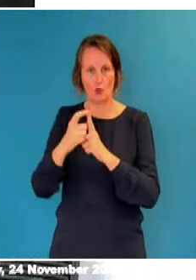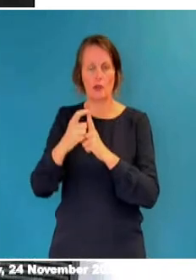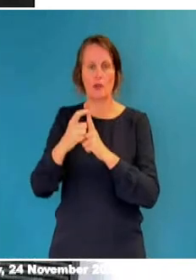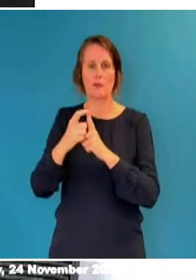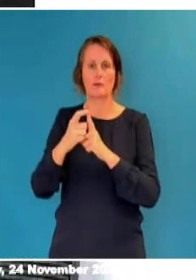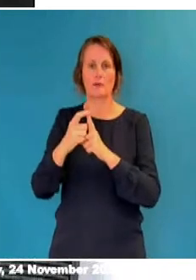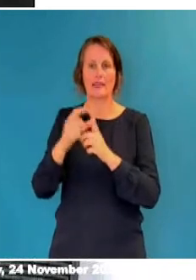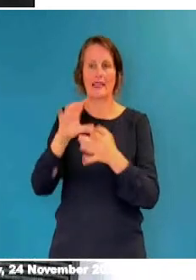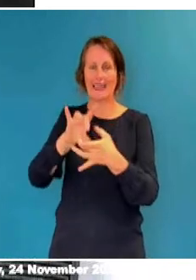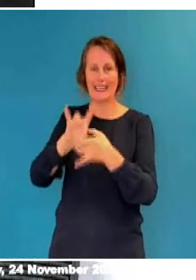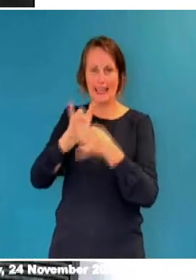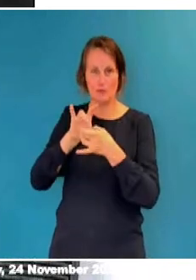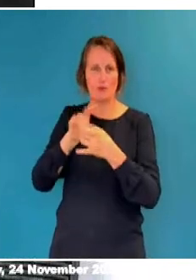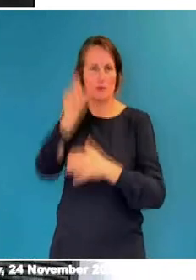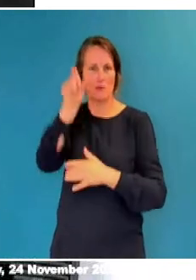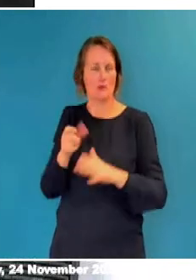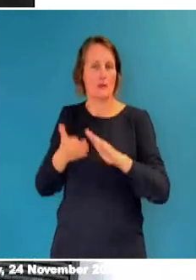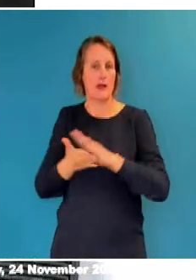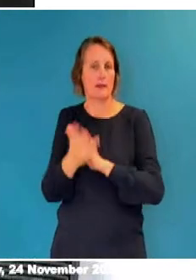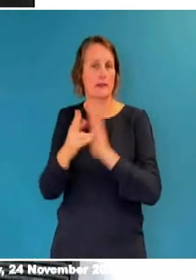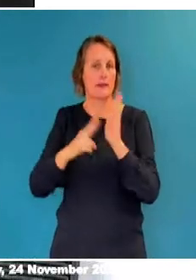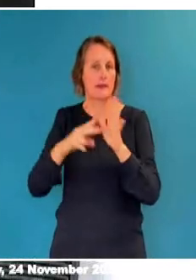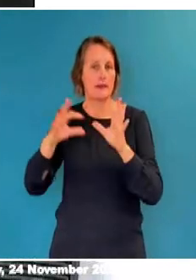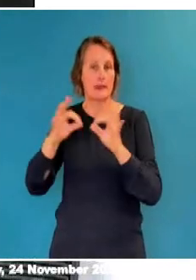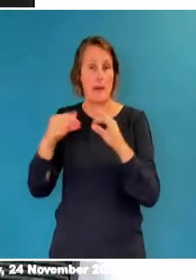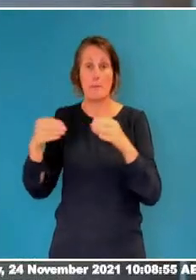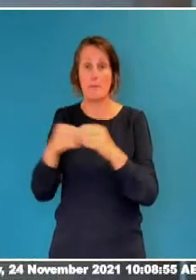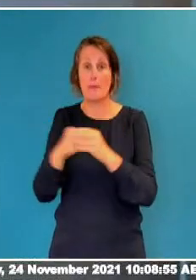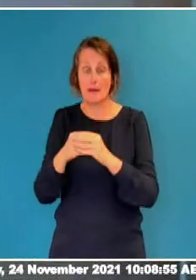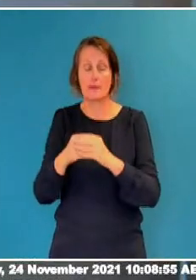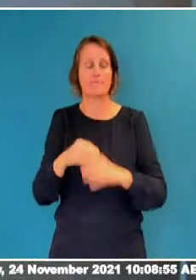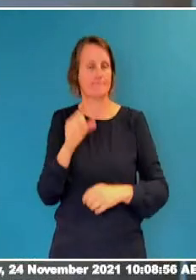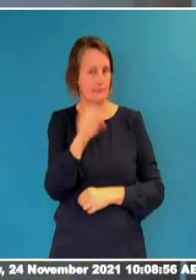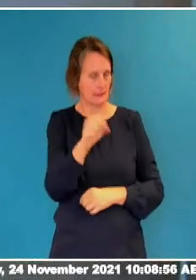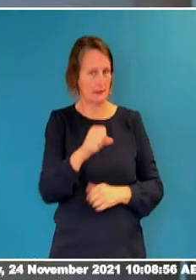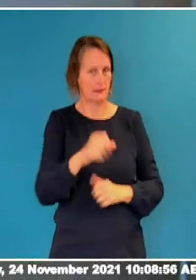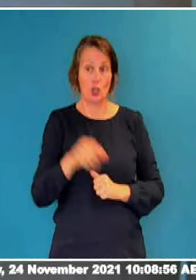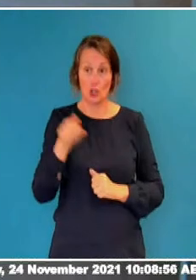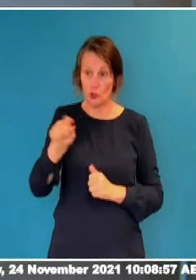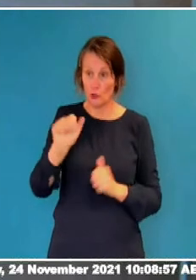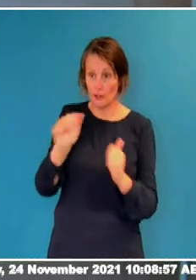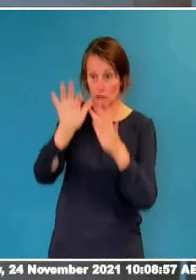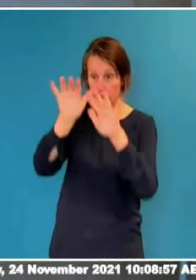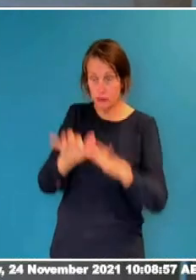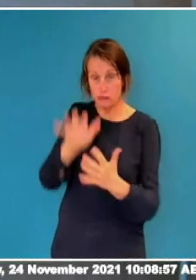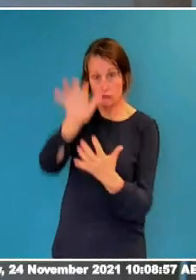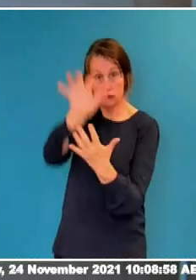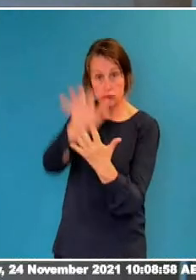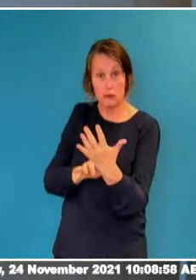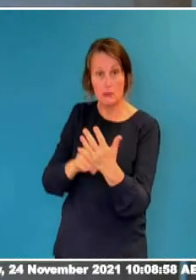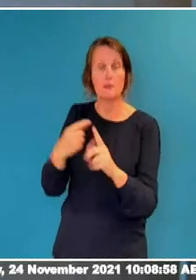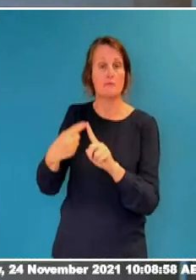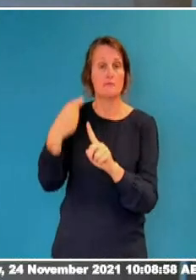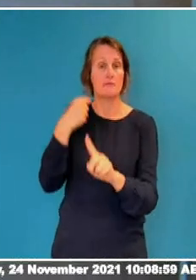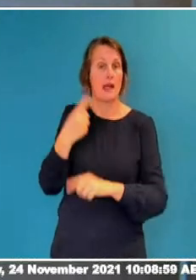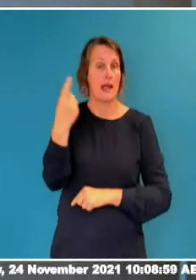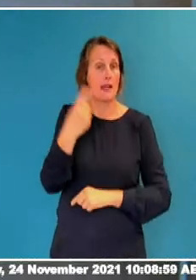NAB? MS KESOGLOU: That's correct. You prepared a statement for this Royal Commission dated of 21 June 2021?